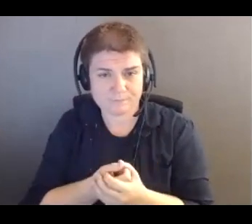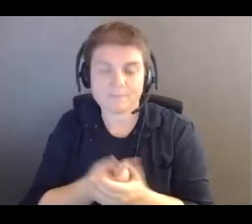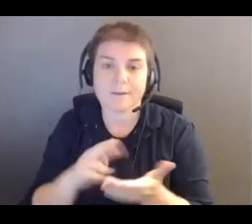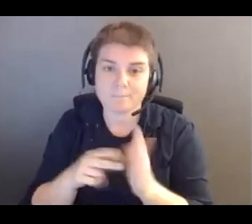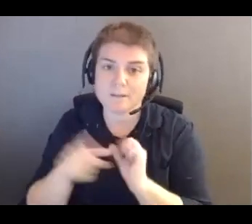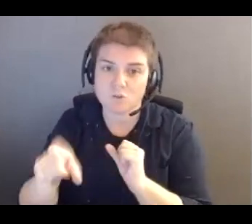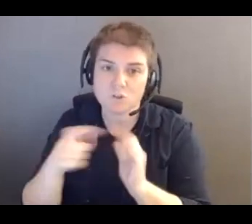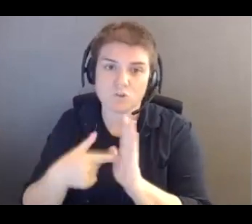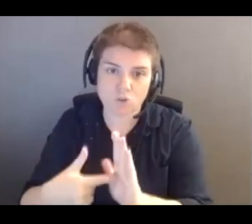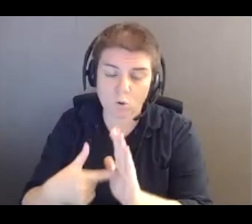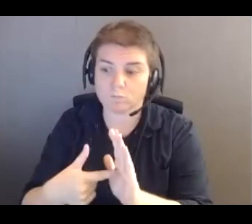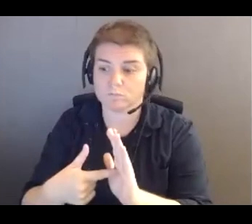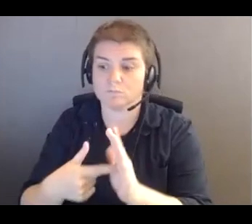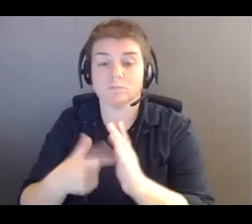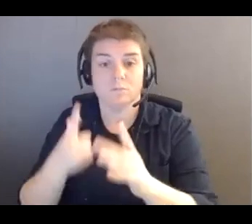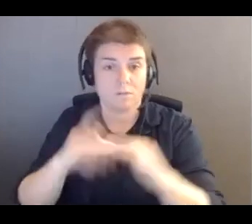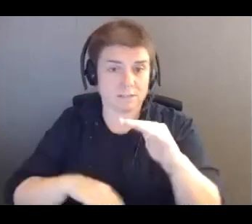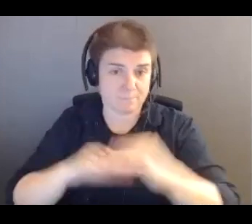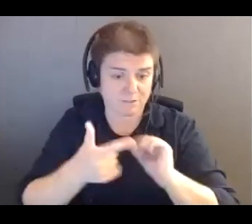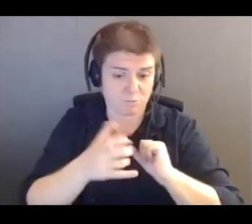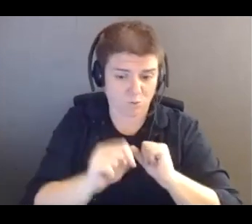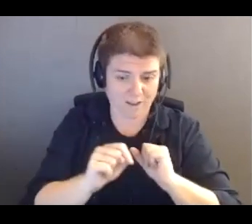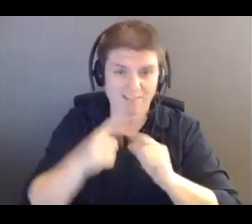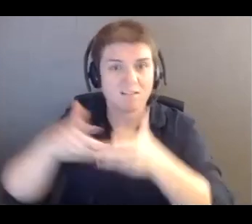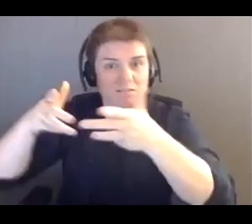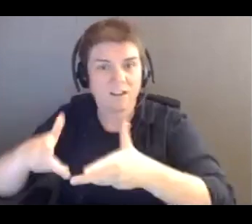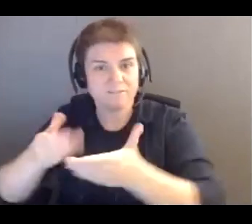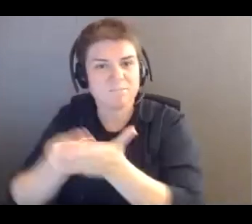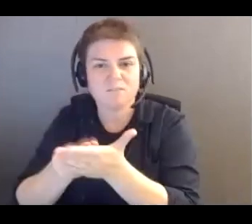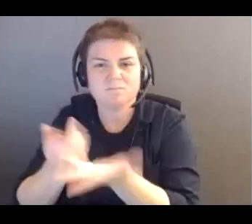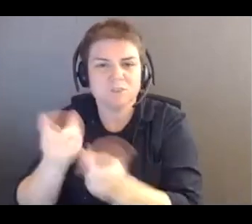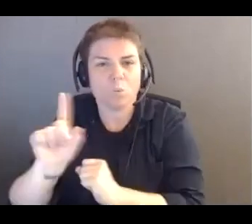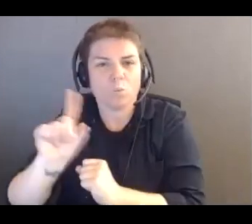the remaining expenses, either through fundraising, other grants or sponsorships,